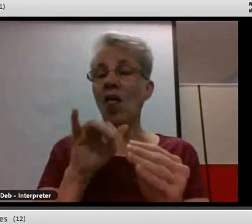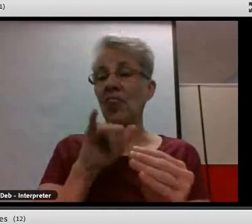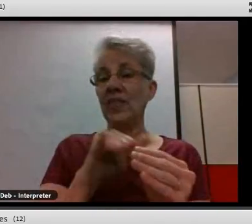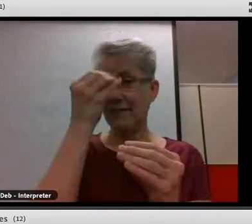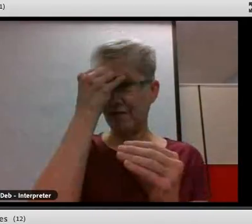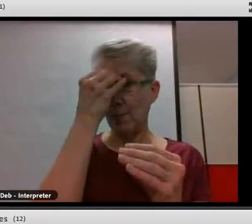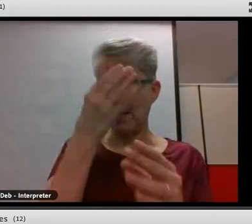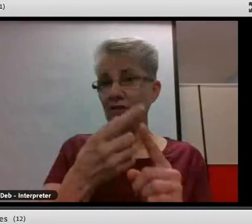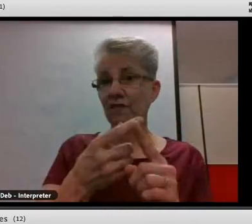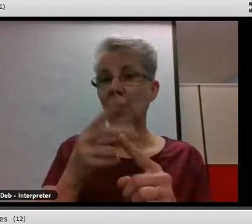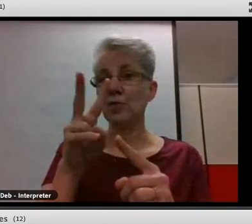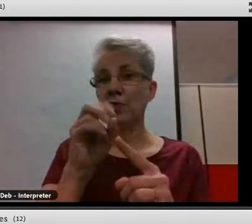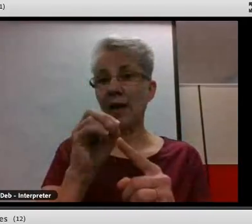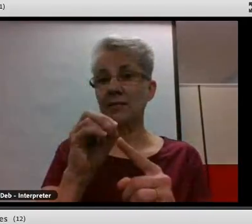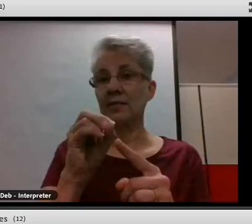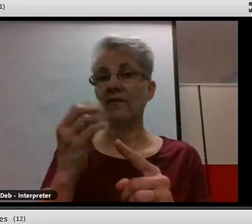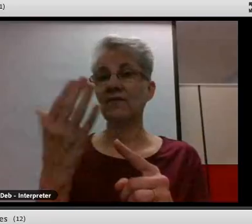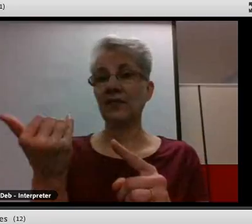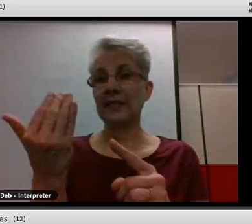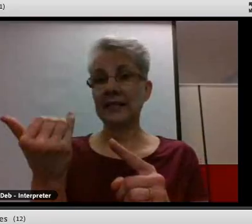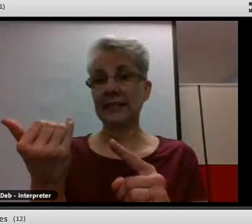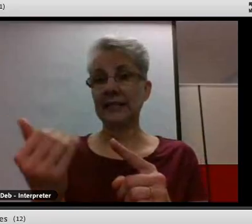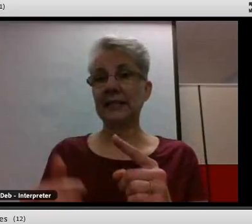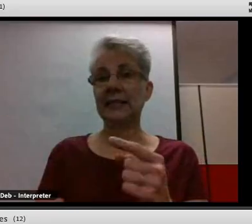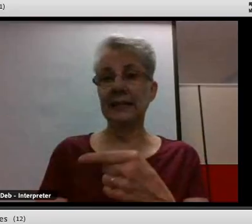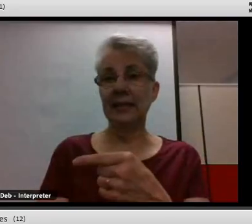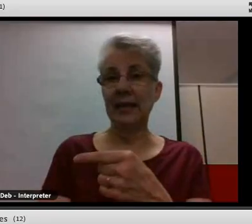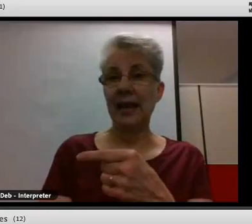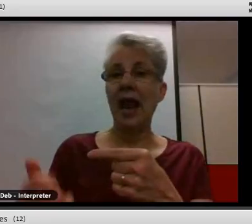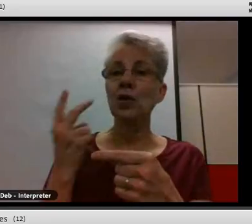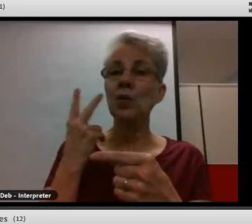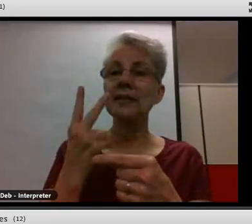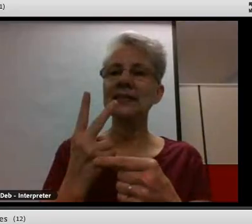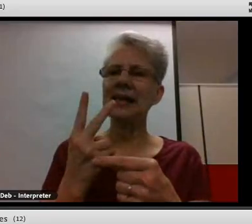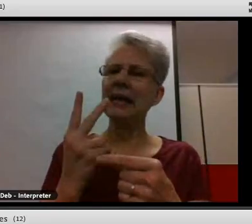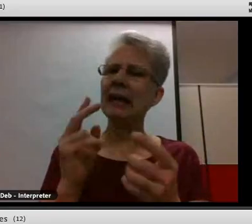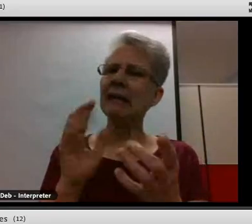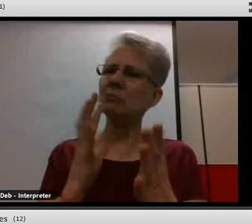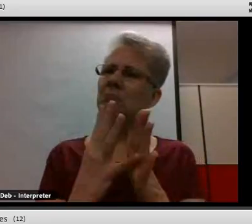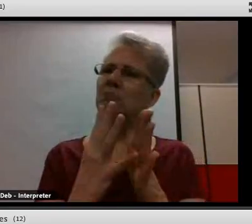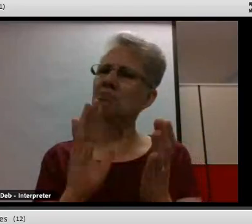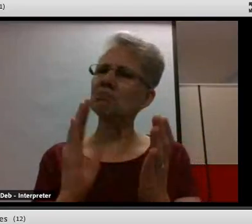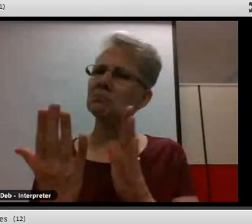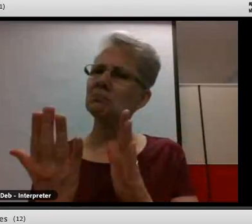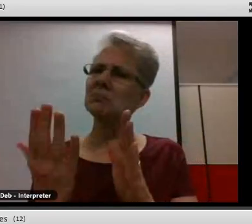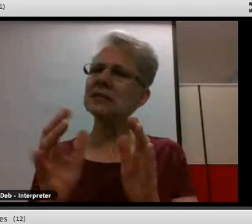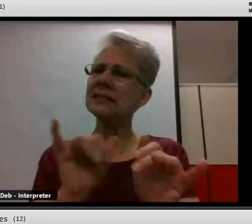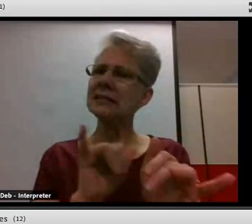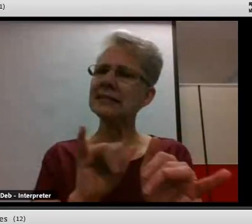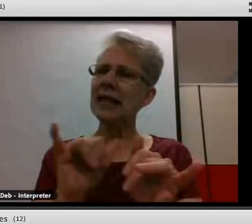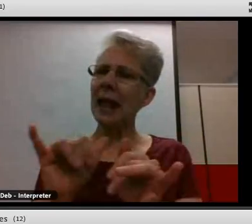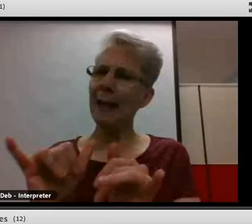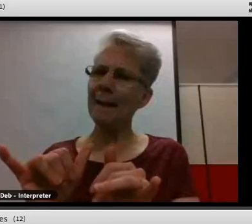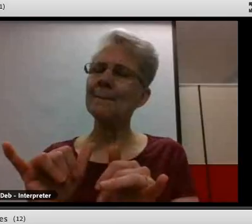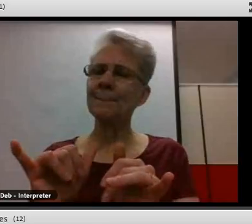I actually did a presentation on the National Library Service for my class as part of our very first class,